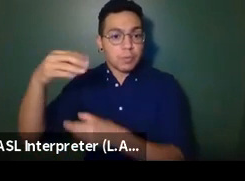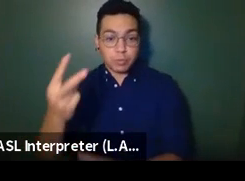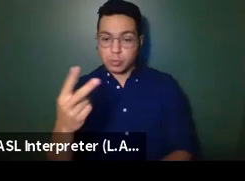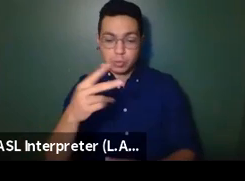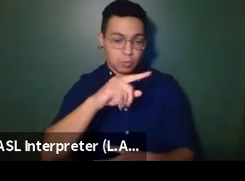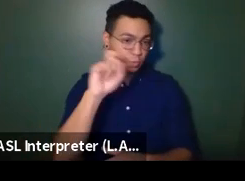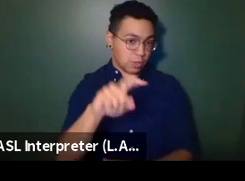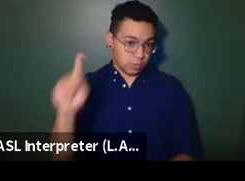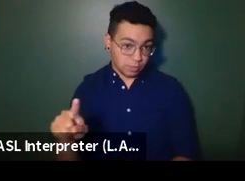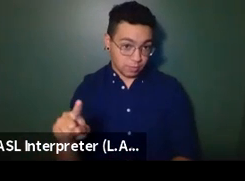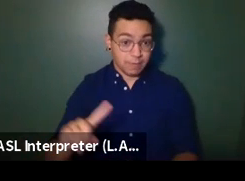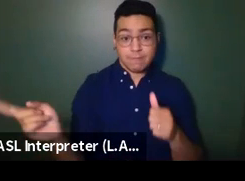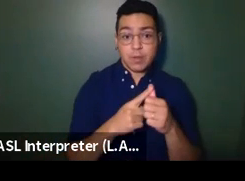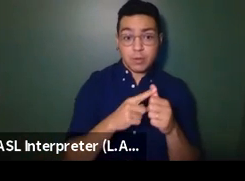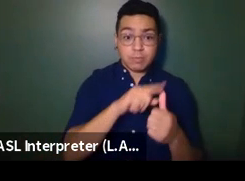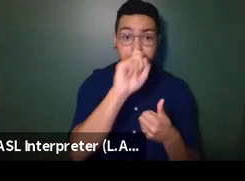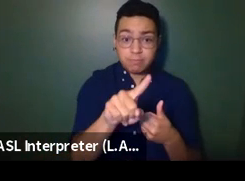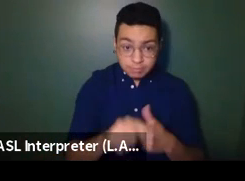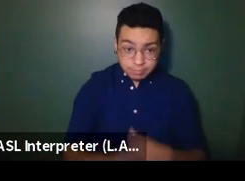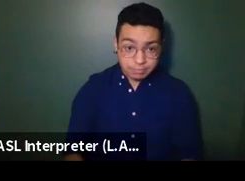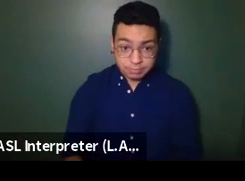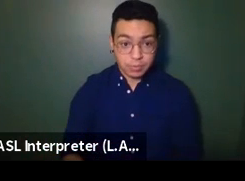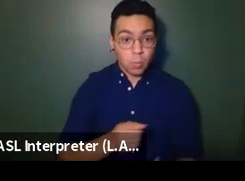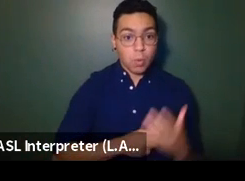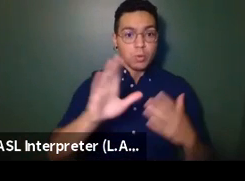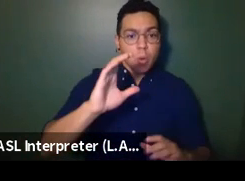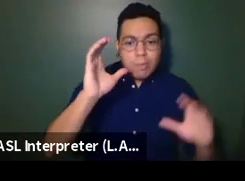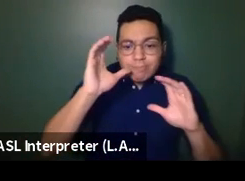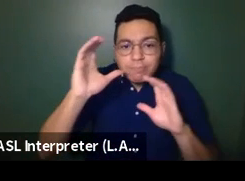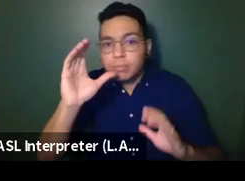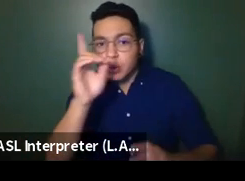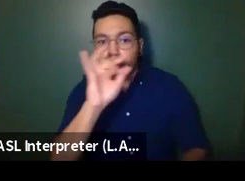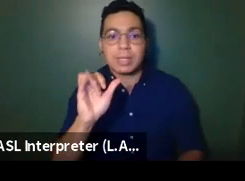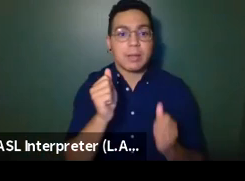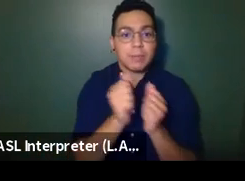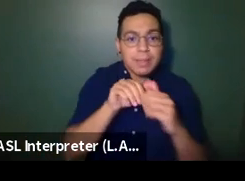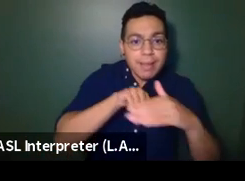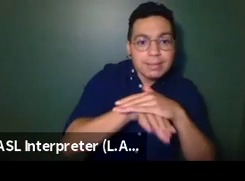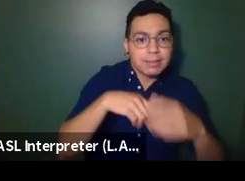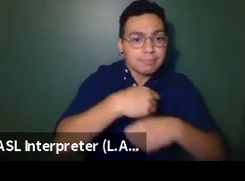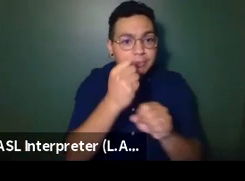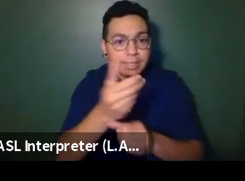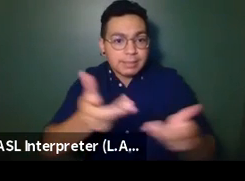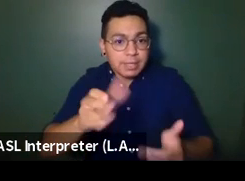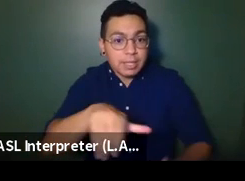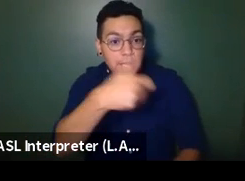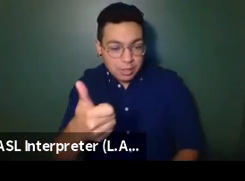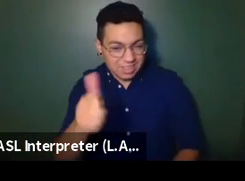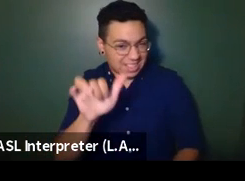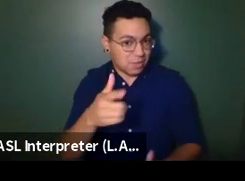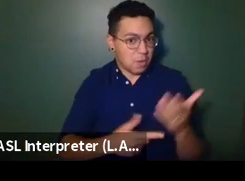Andrew Hickman: And so the first question is "What was your exploration like with accessing, creating, and inviting others?" Which is what we asked you to explore last night.